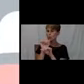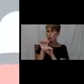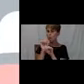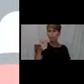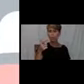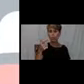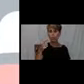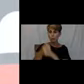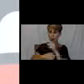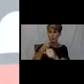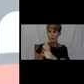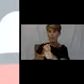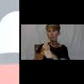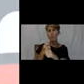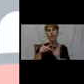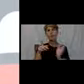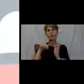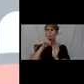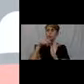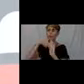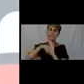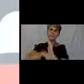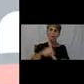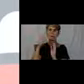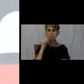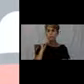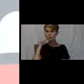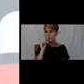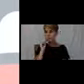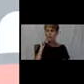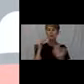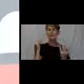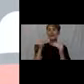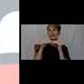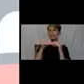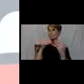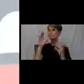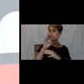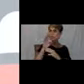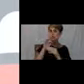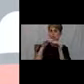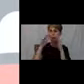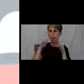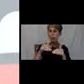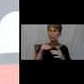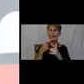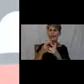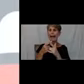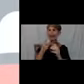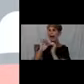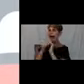and has extensive experience in housing navigation and engagement with individuals.